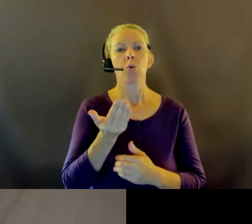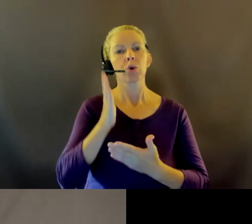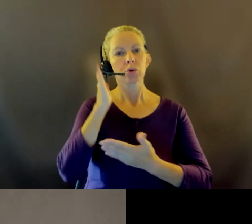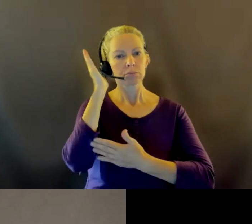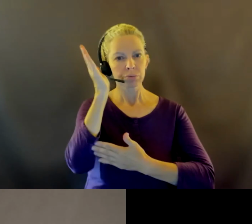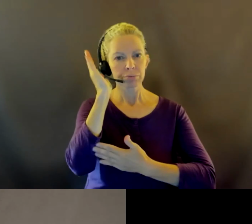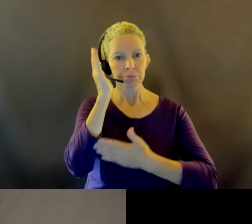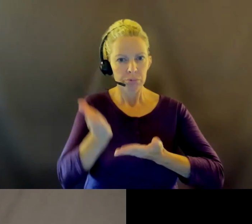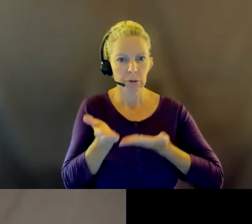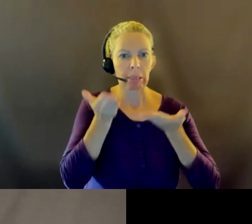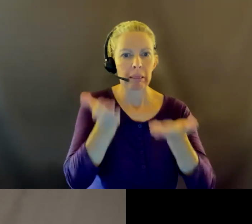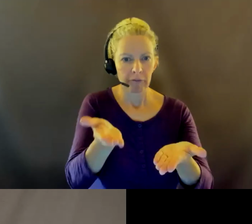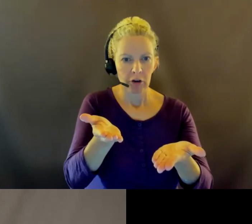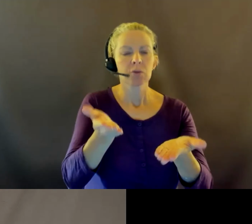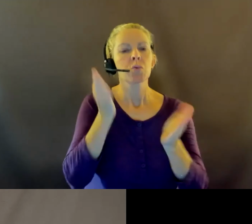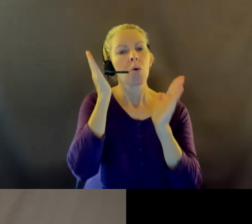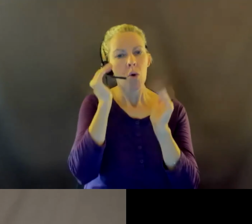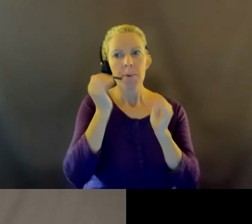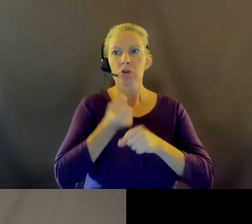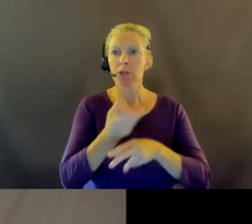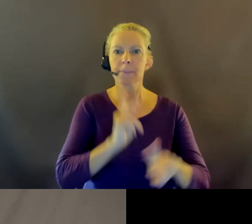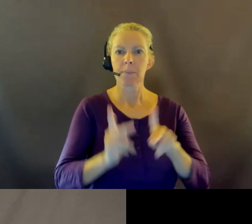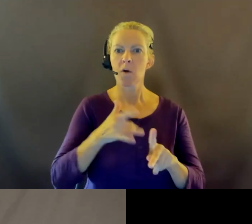so that people do not feel that way. That is the idea.